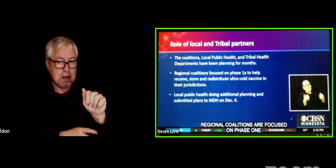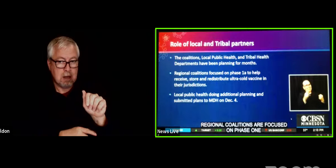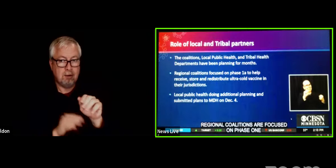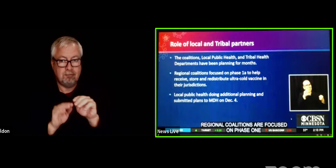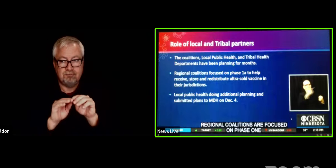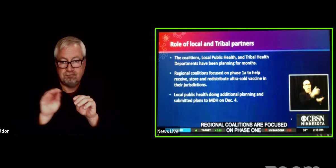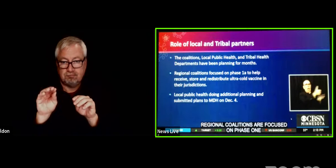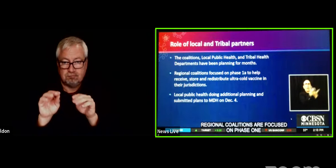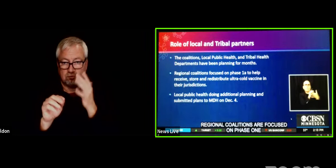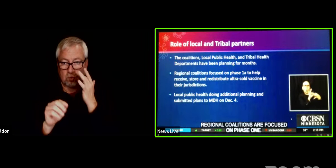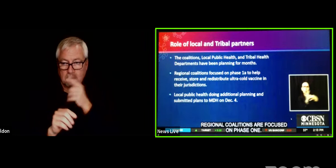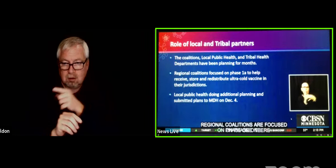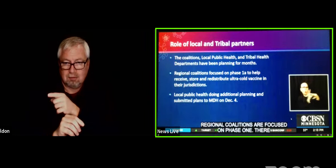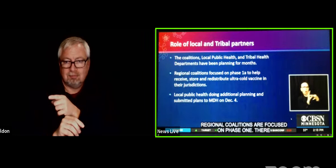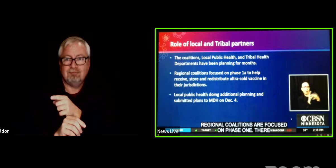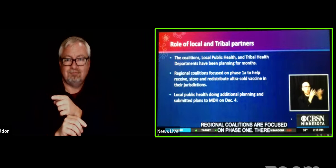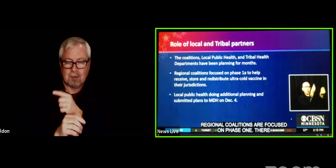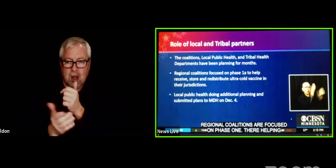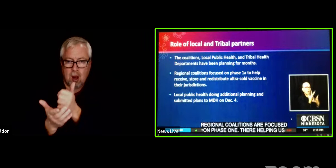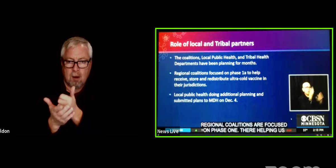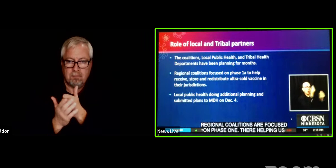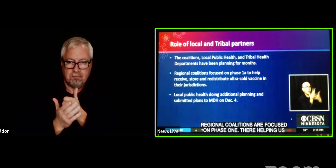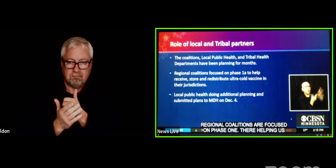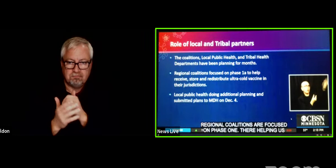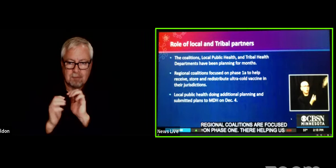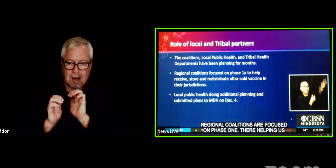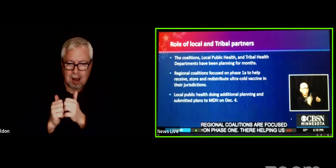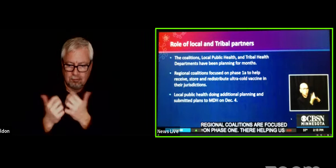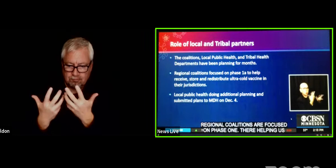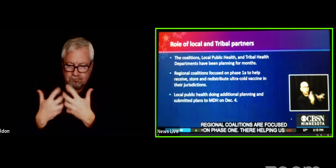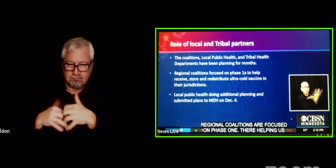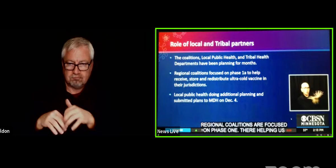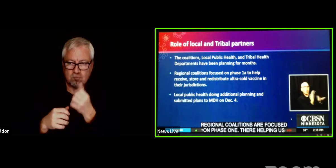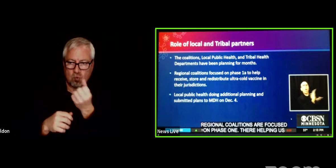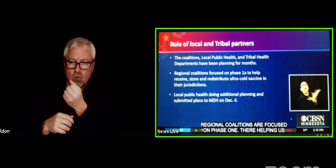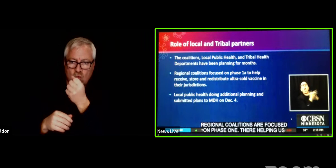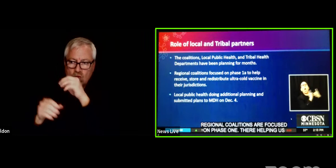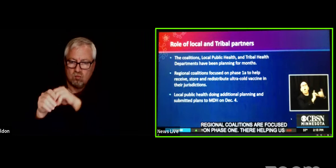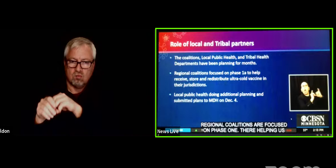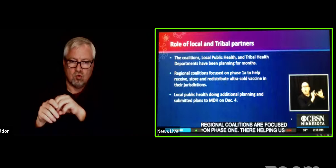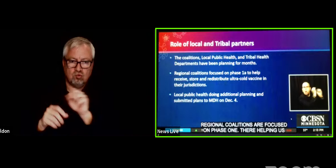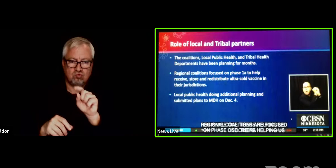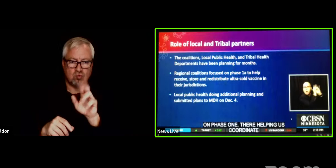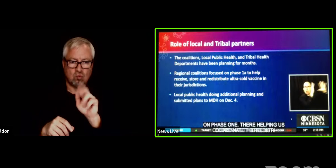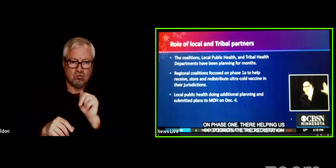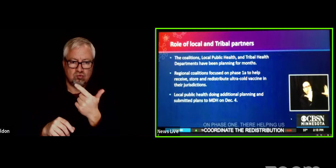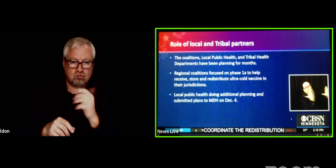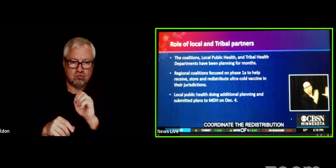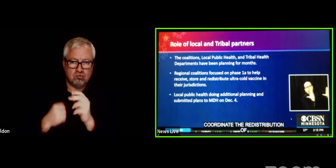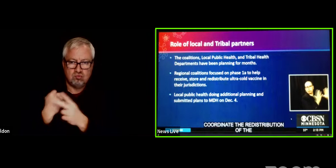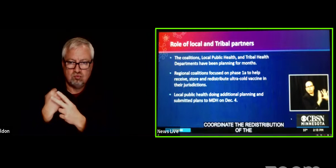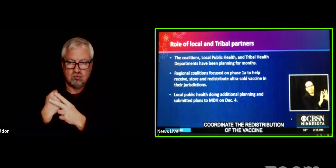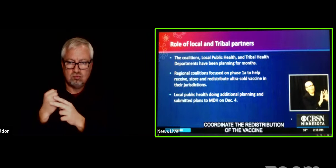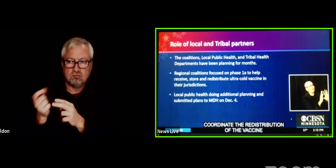REDISTRIBUTION OF VACCINE IN THIS PHASE. WE APPRECIATE THEIR EXPERTISE.